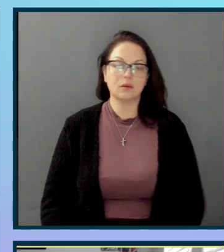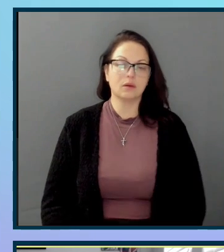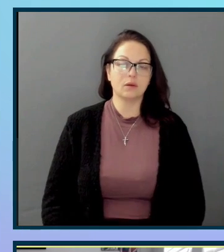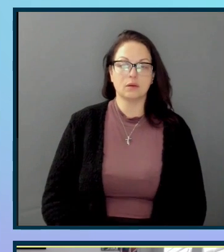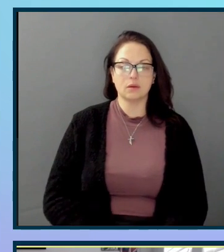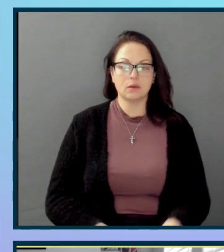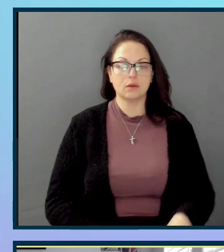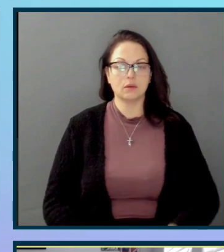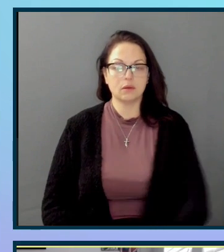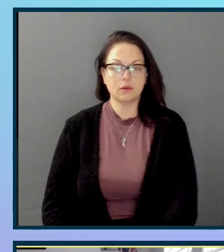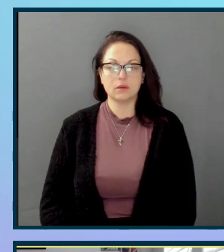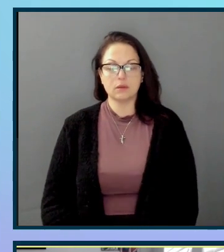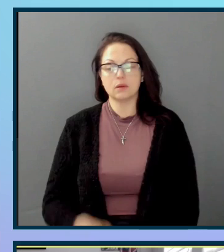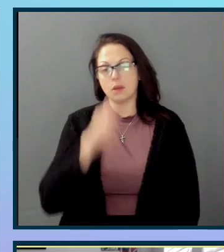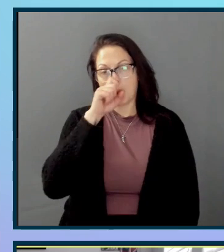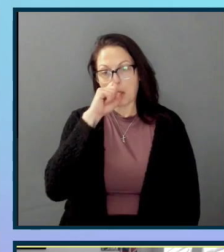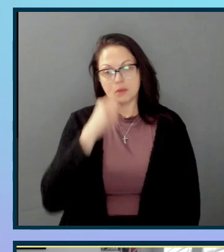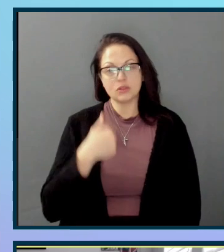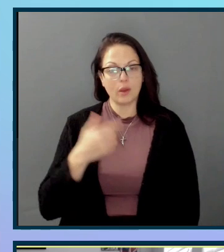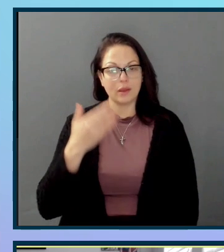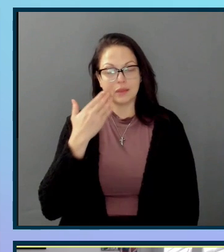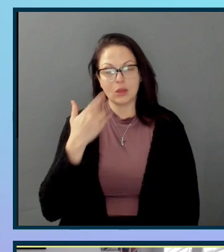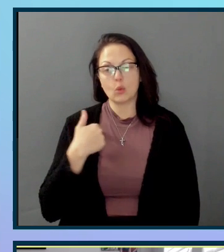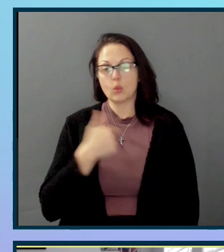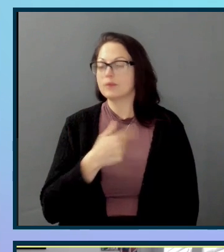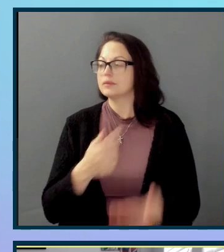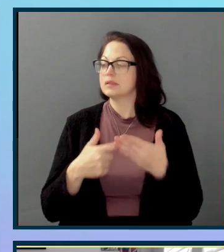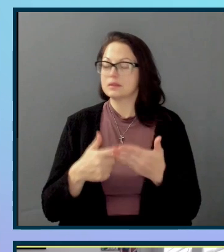So I think we've sort of talked about a lot of these in other contexts, but objective six